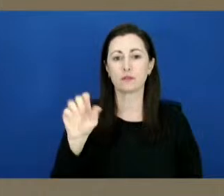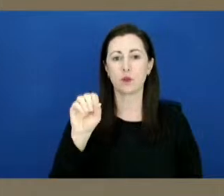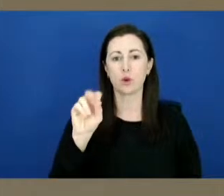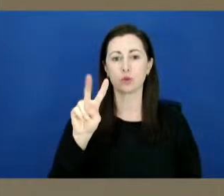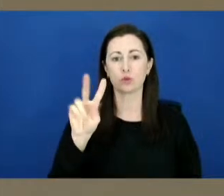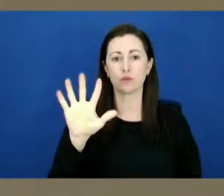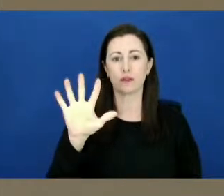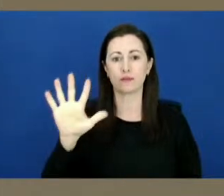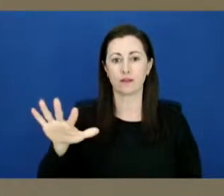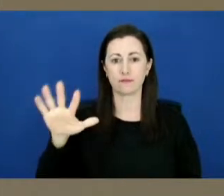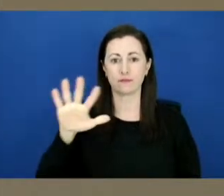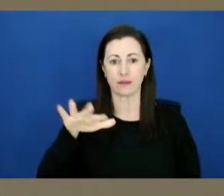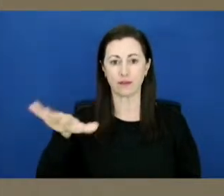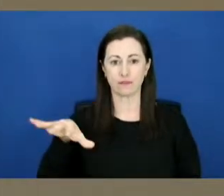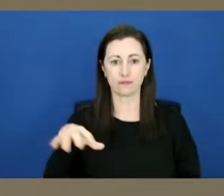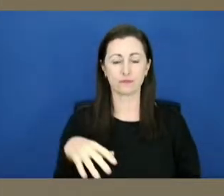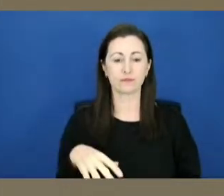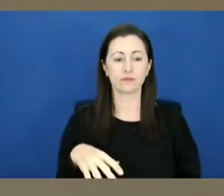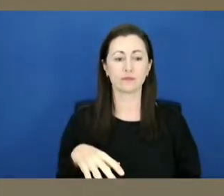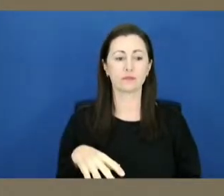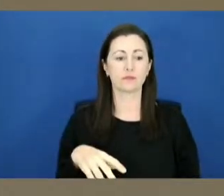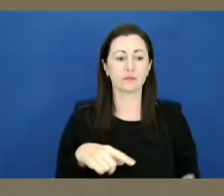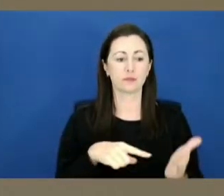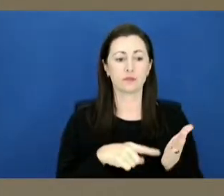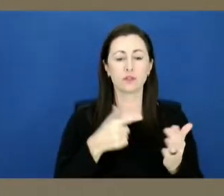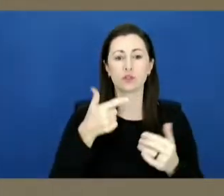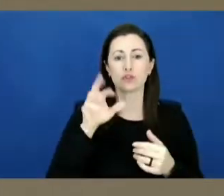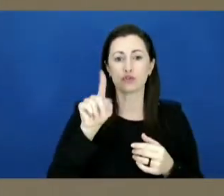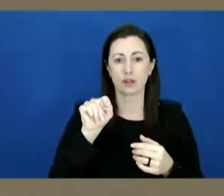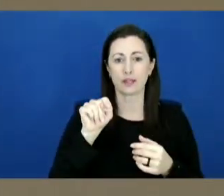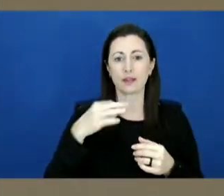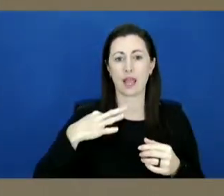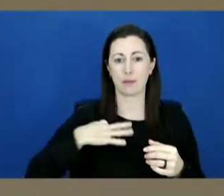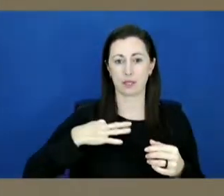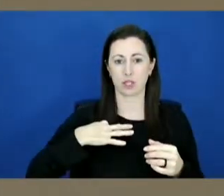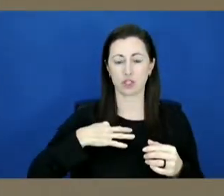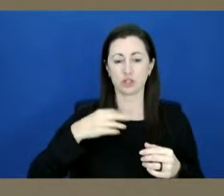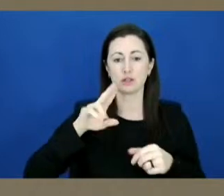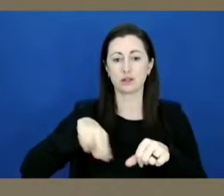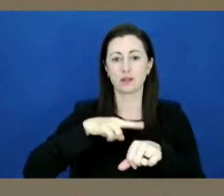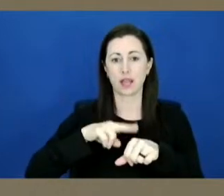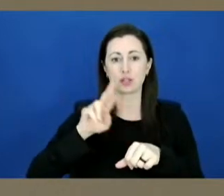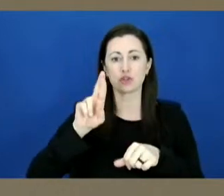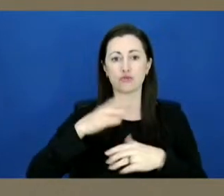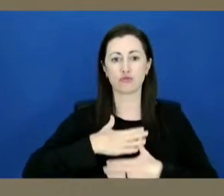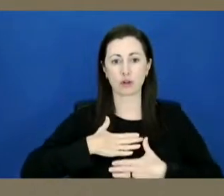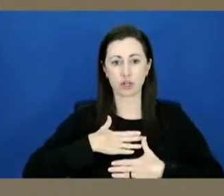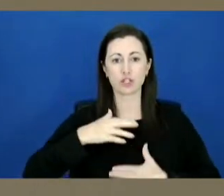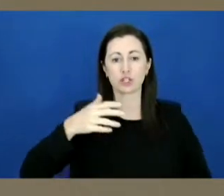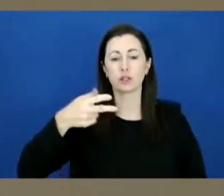FAVOR.